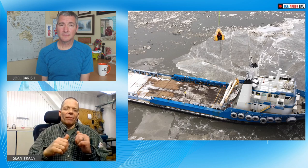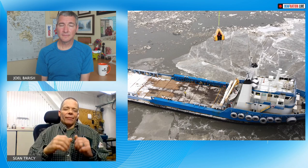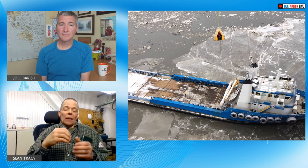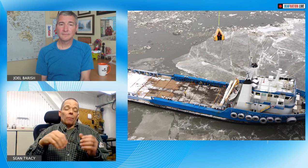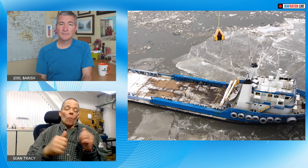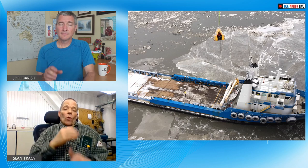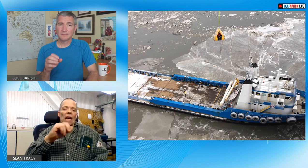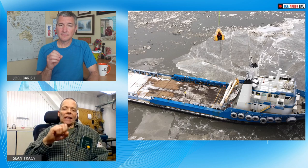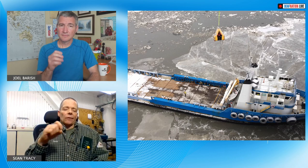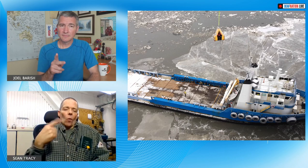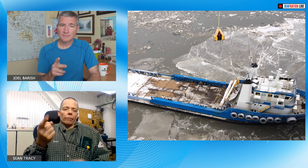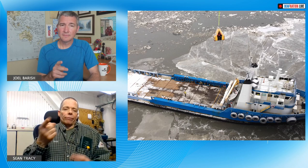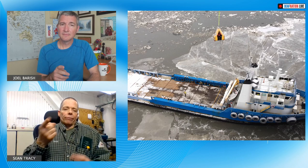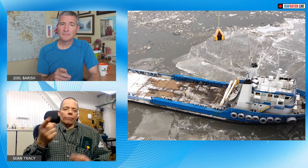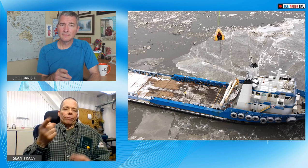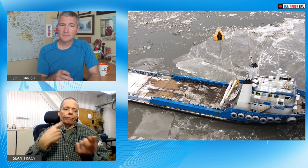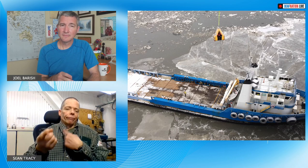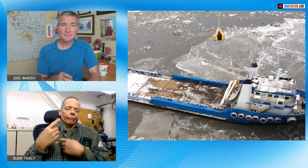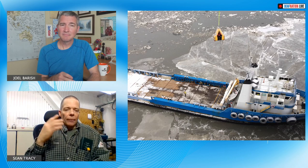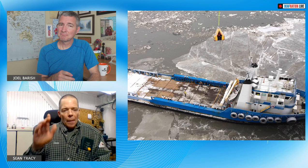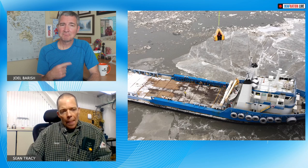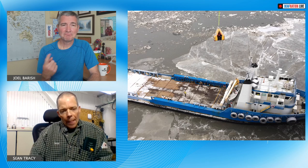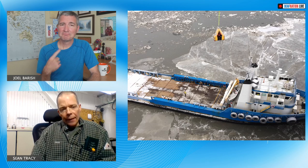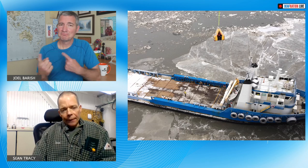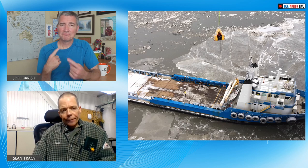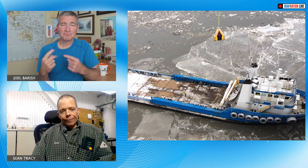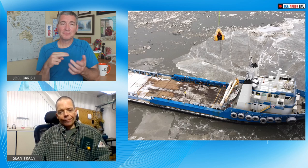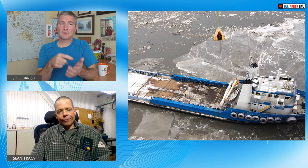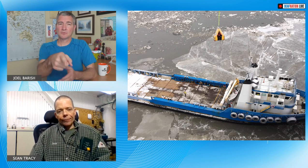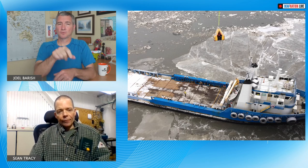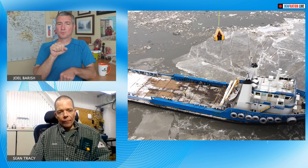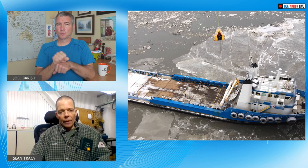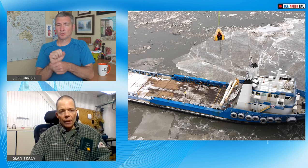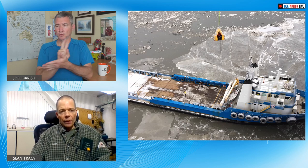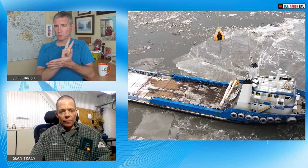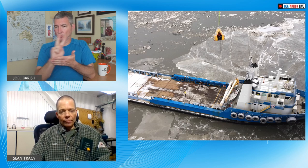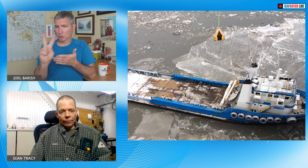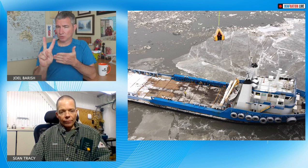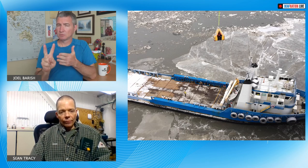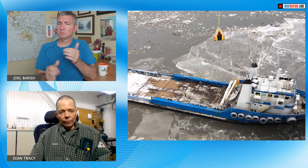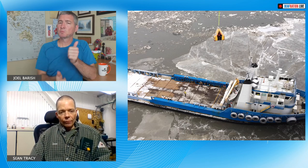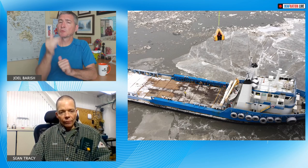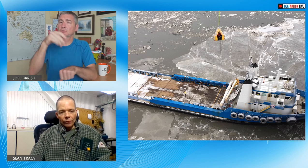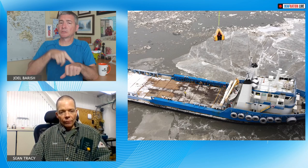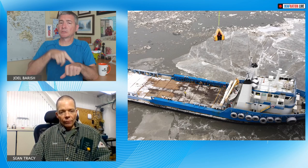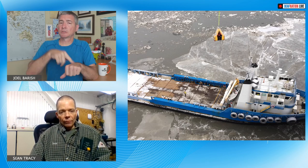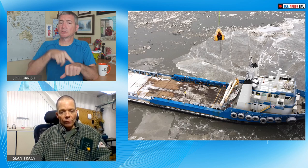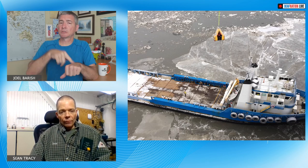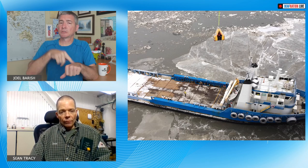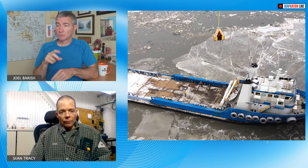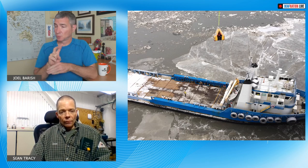In most cases, though, getting back and forth is no issue. So, you work two weeks and when your two weeks is done,